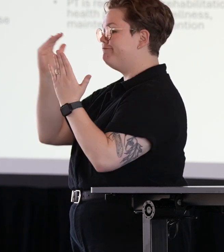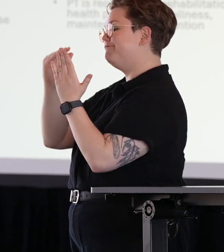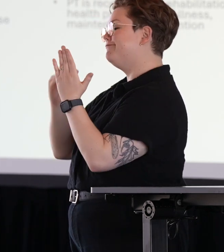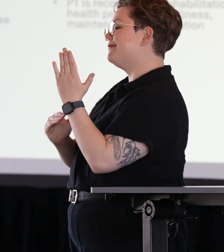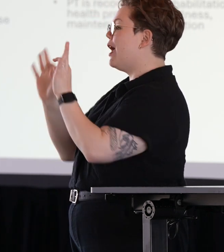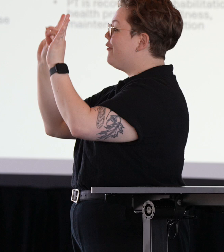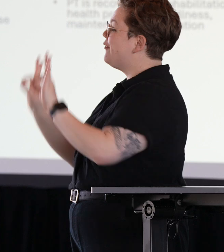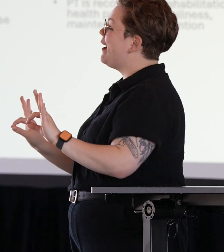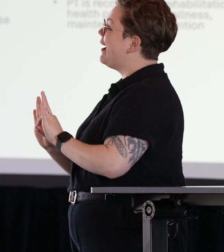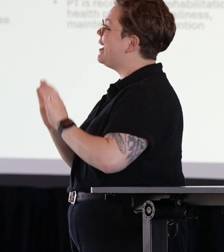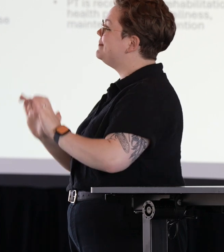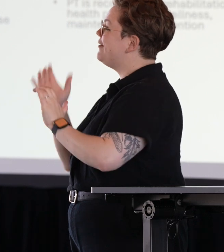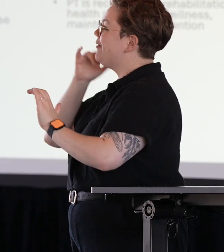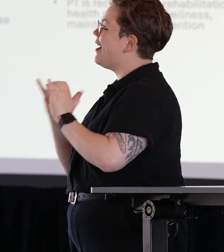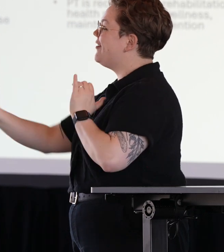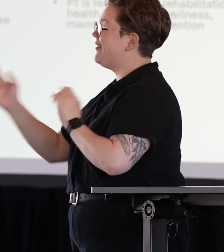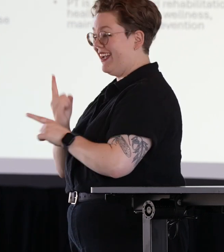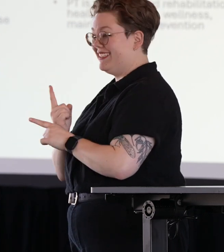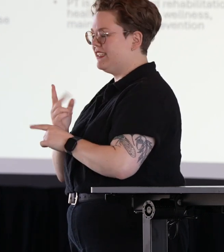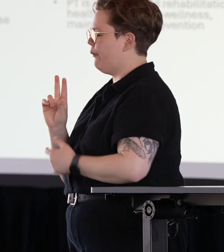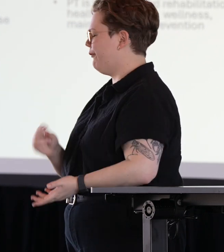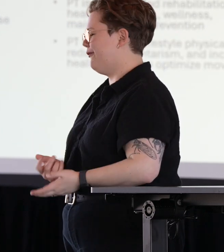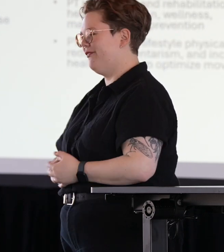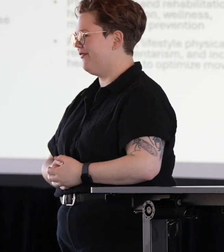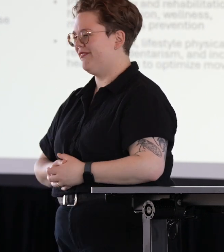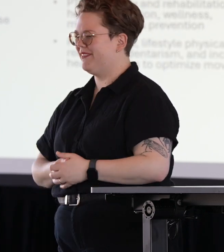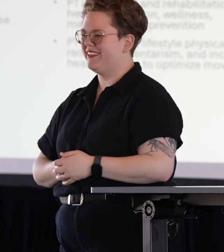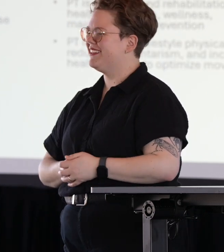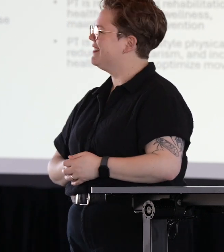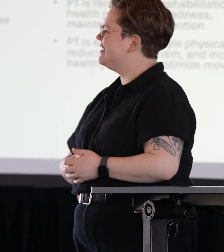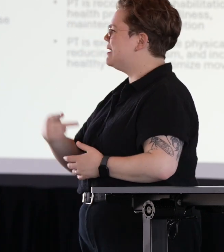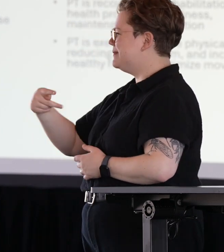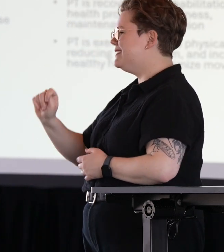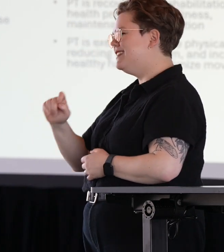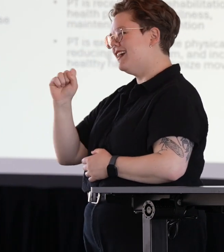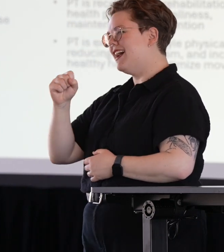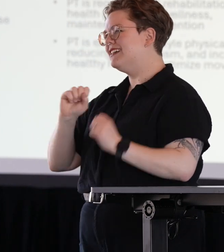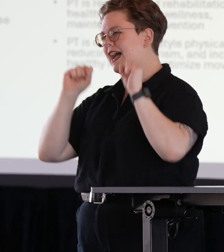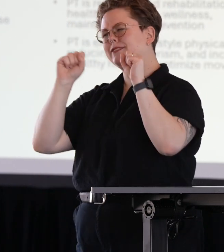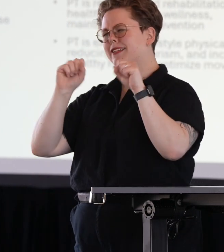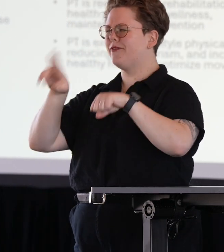forever, right? No, okay. PT is exercise, absolutely, but it is